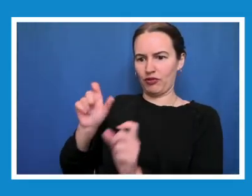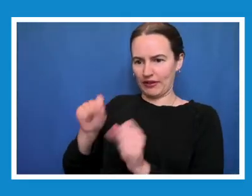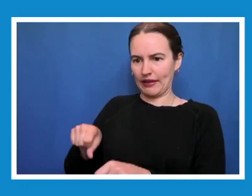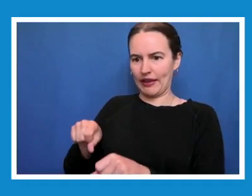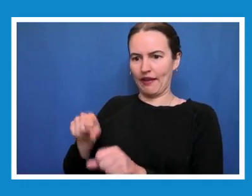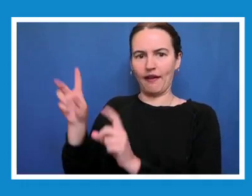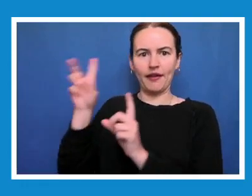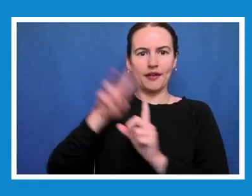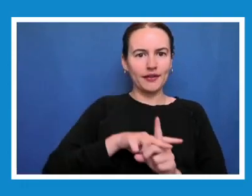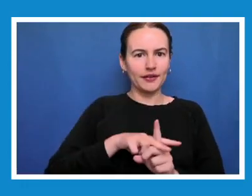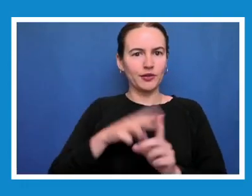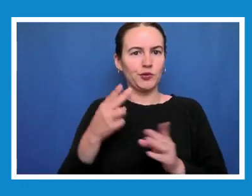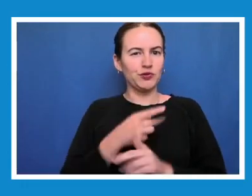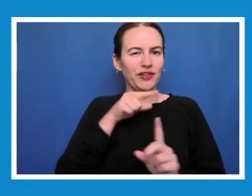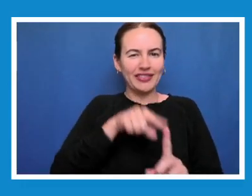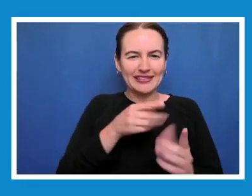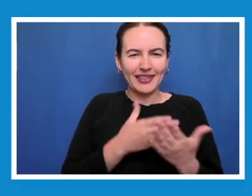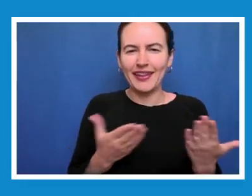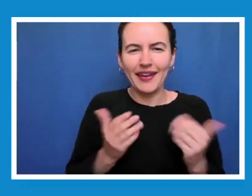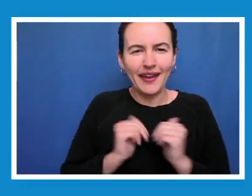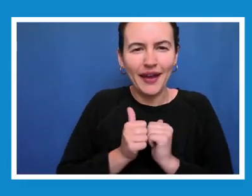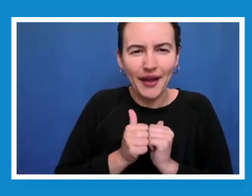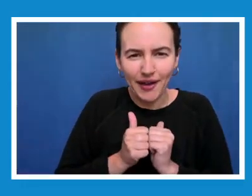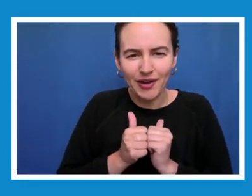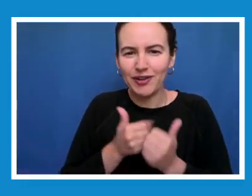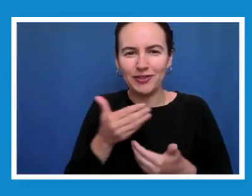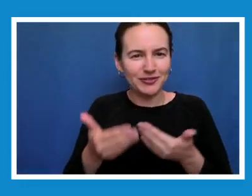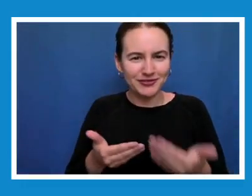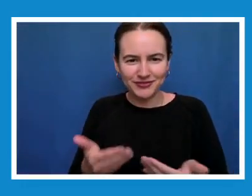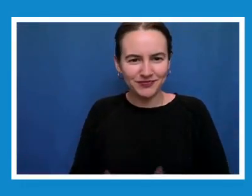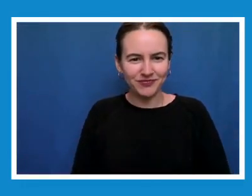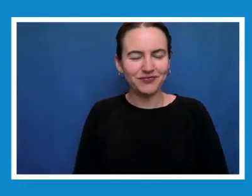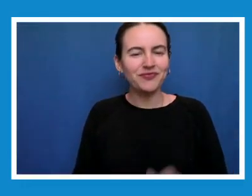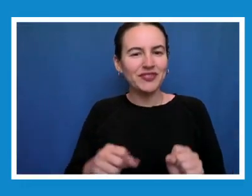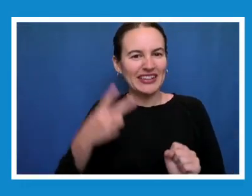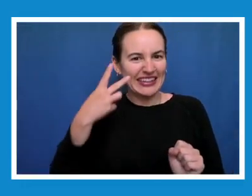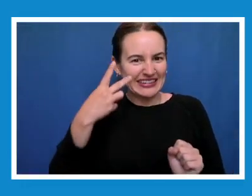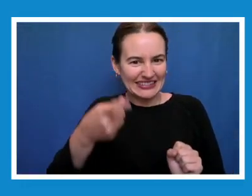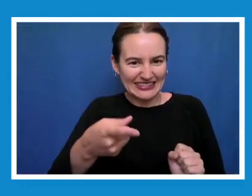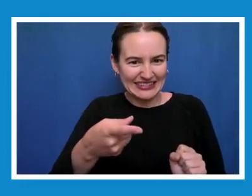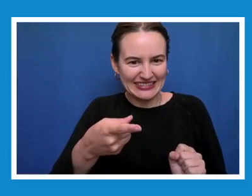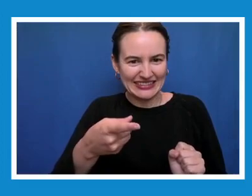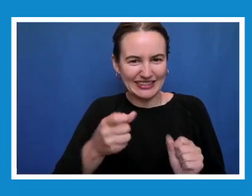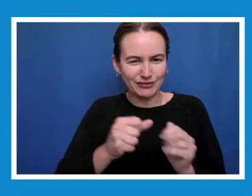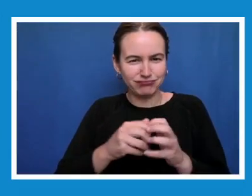so over time you can see this web just